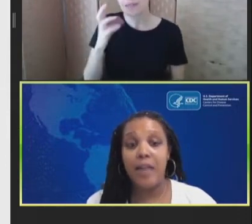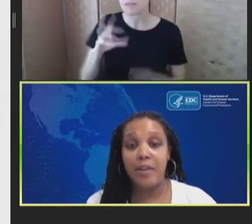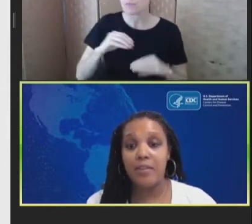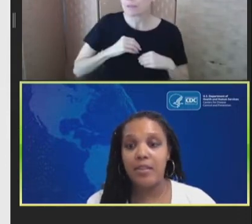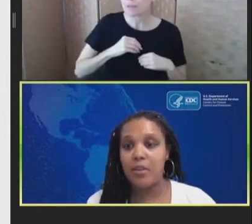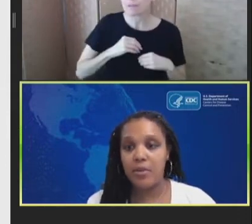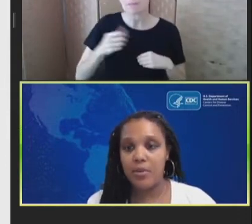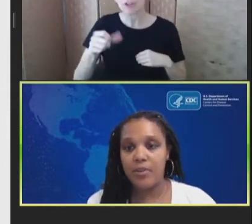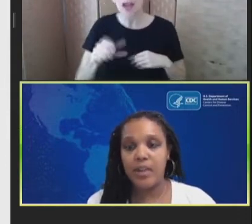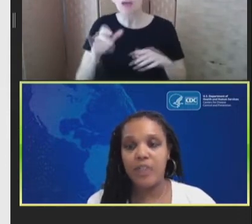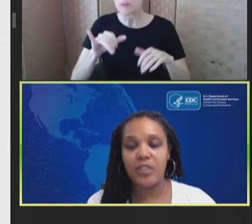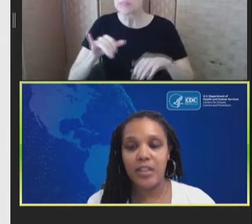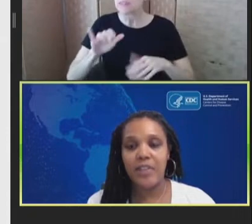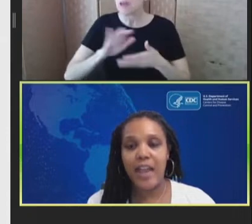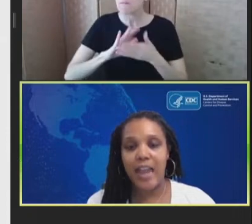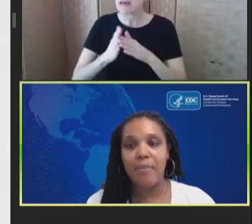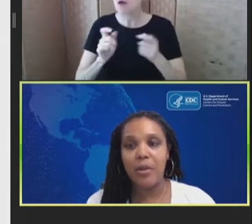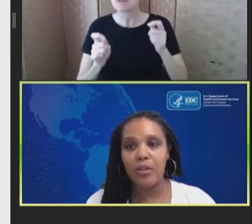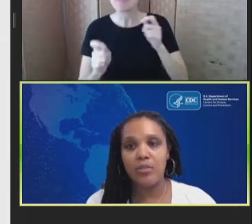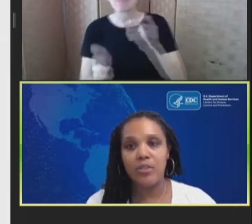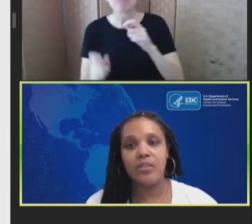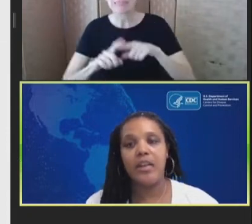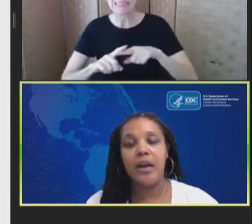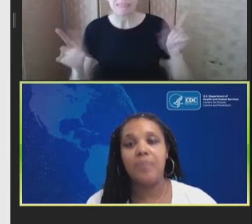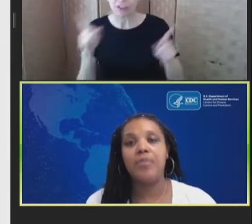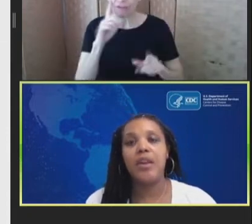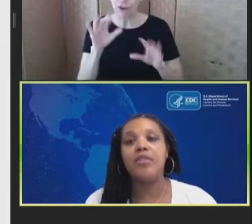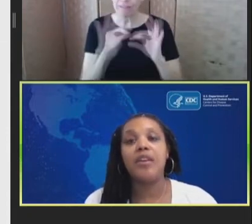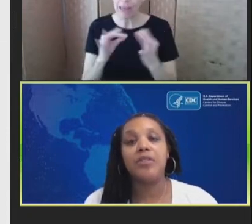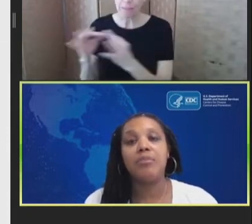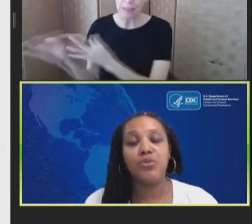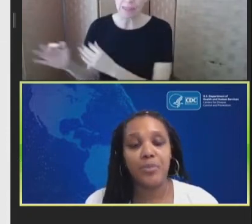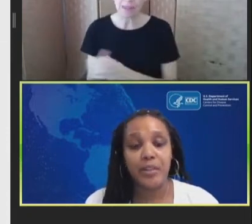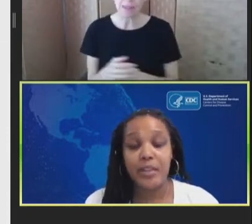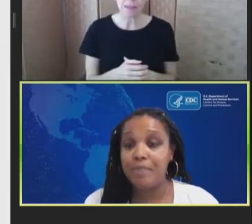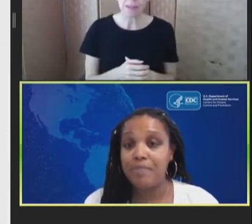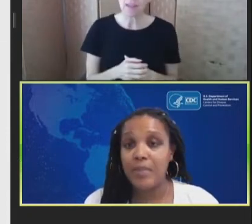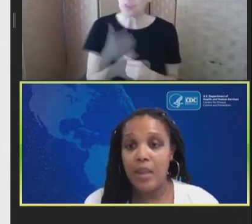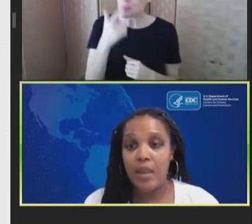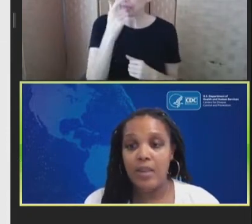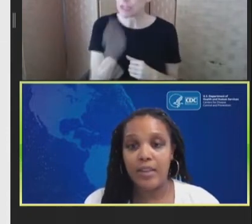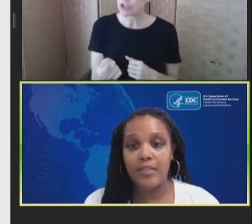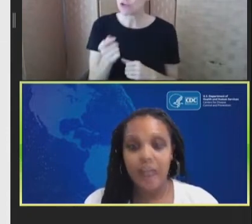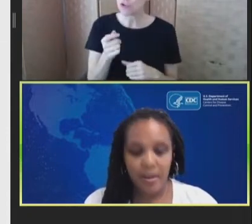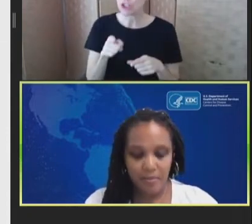I think that, you know, it's very interesting that that gap closes in the booster period. Next slide.